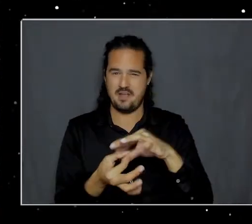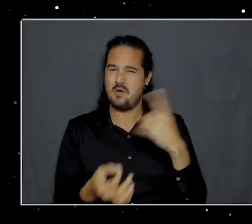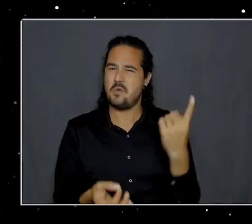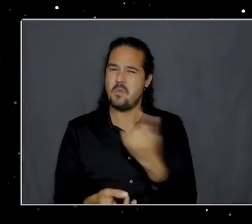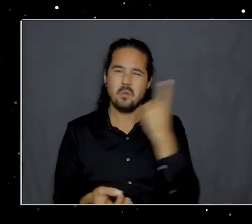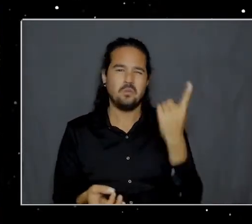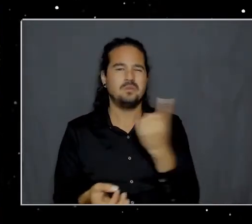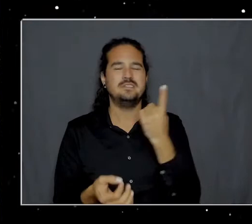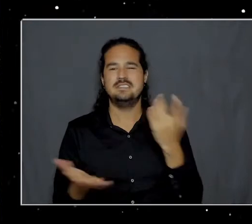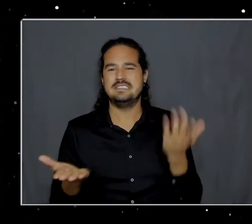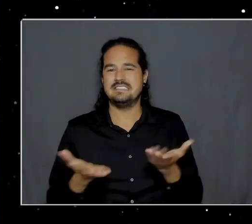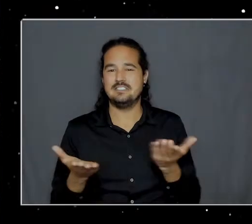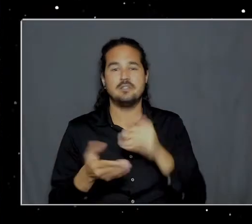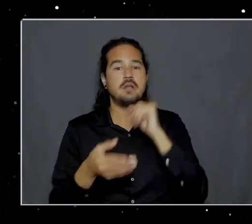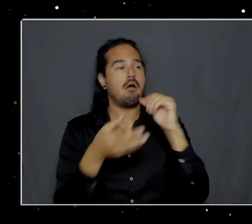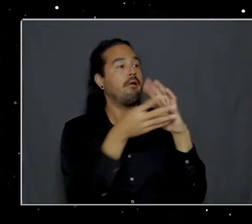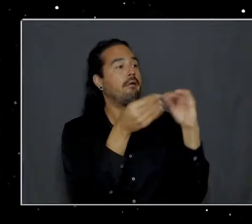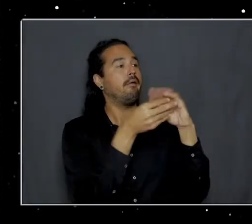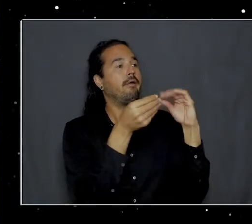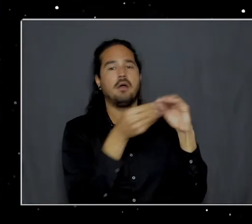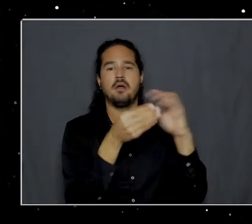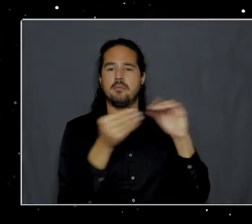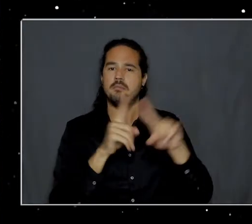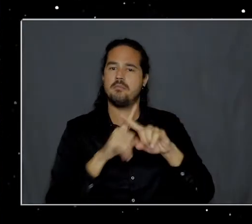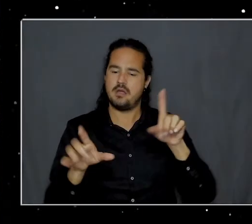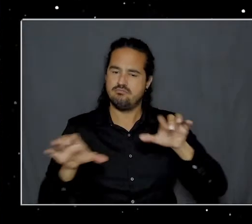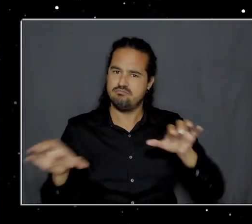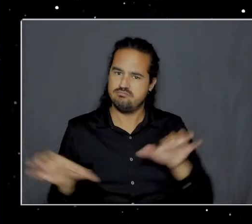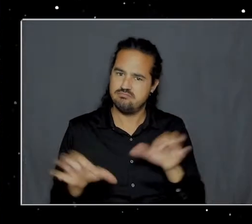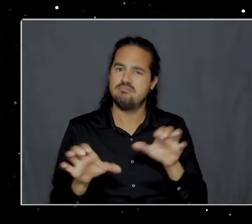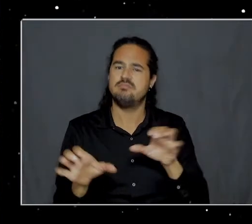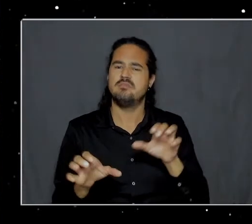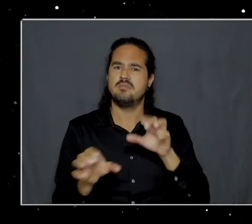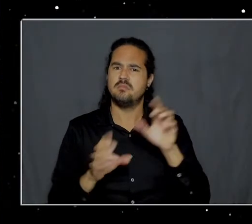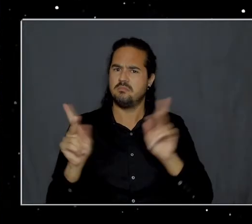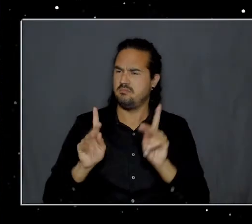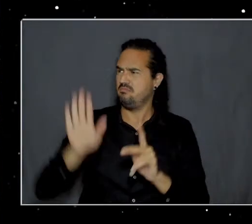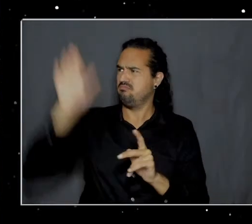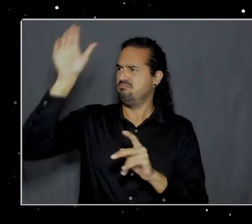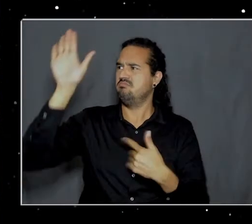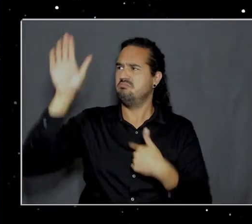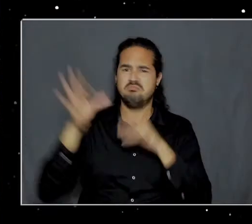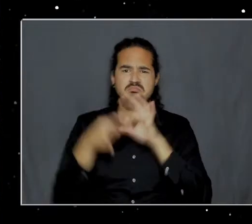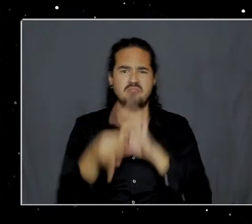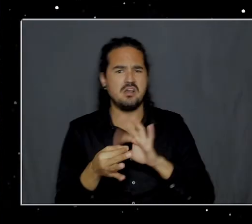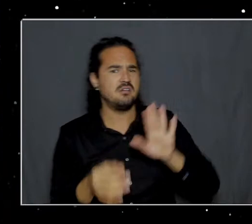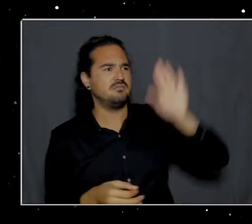WHICH IS IMPORTANT, AND NEEDS TO BE USED IN ORDER TO ENHANCE EVERYONE. IT'S THE CONTAINER WHICH WE ALL BELONG IN. AND SO, IN THAT SENSE, I WOULD SAY BELONGING HAS ALWAYS BEEN THERE, JUST IT WASN'T